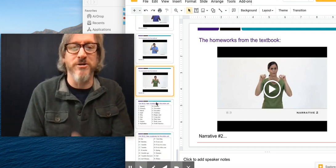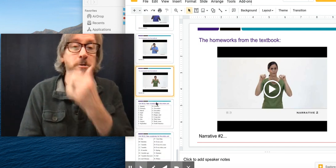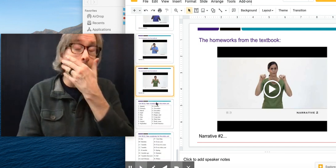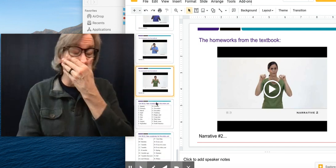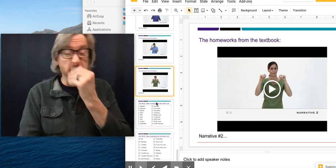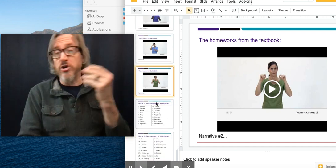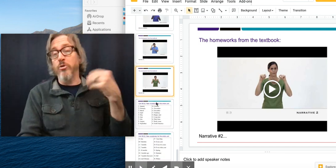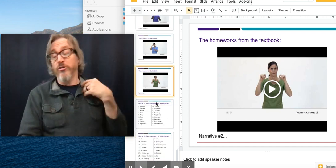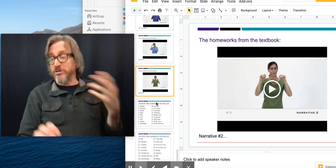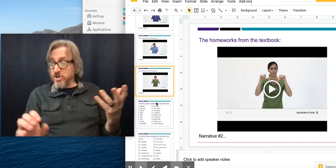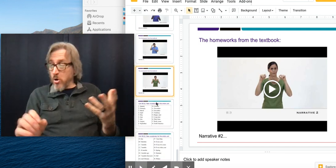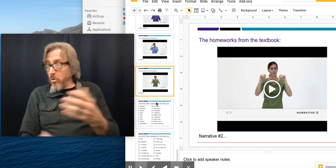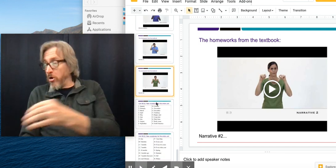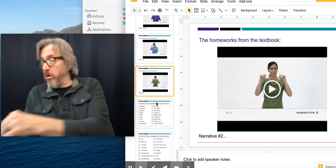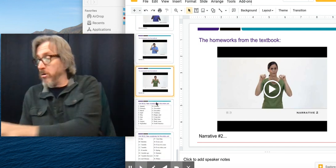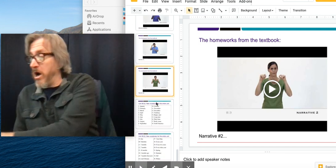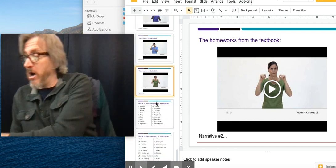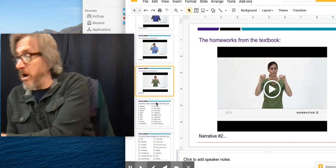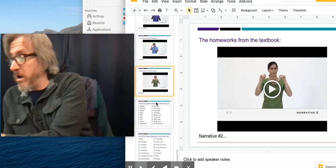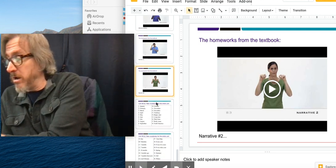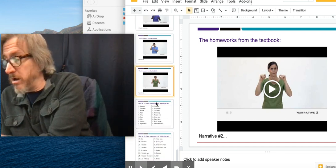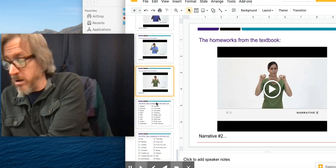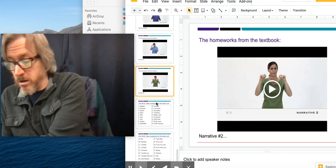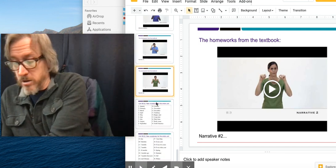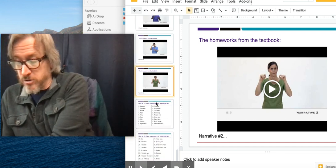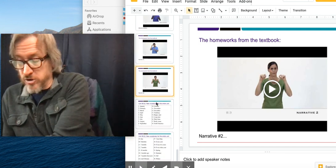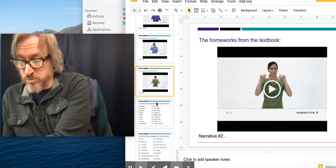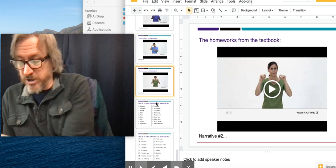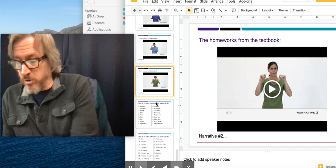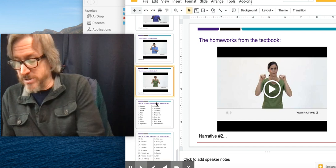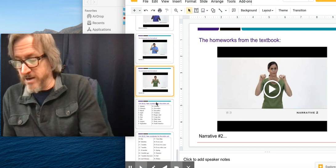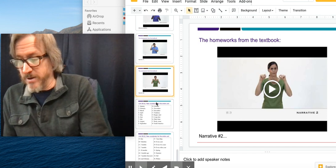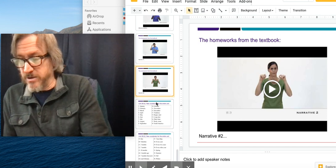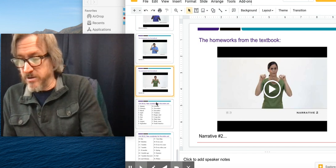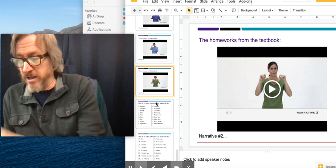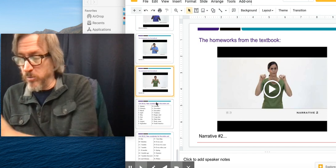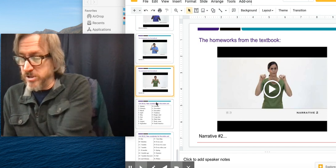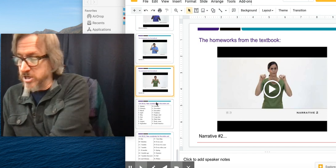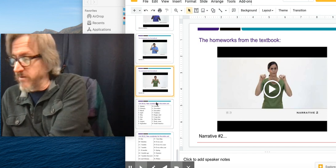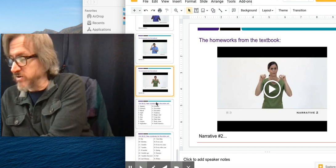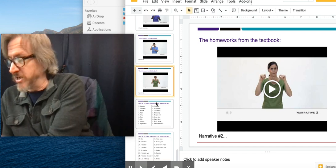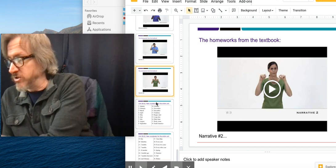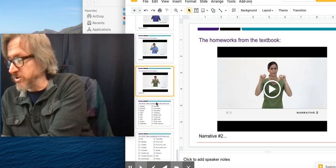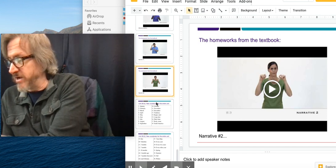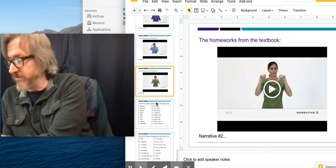chapter so there's no uh there's really no assignment it was conversational stuff